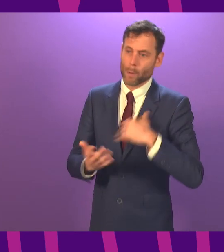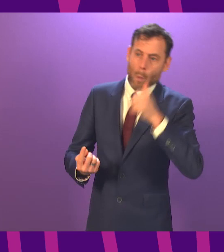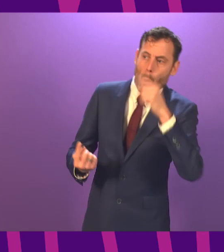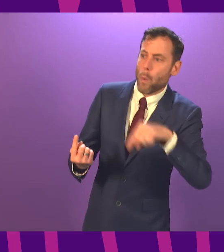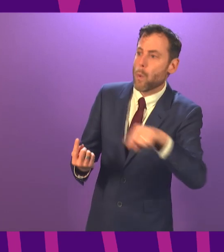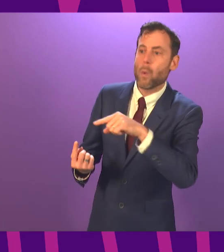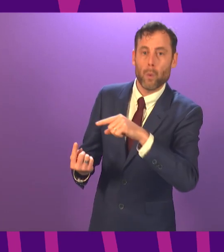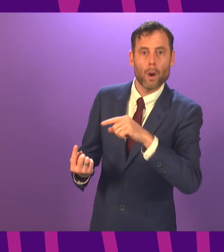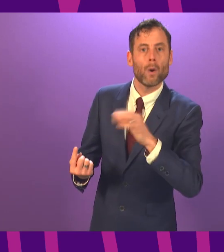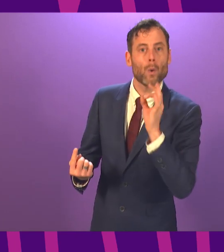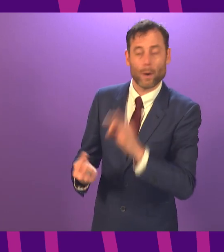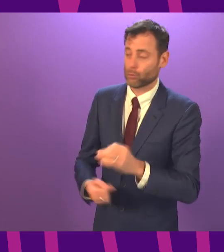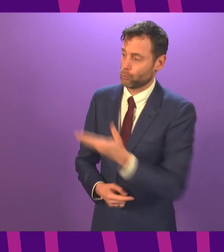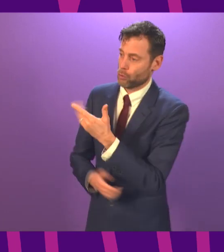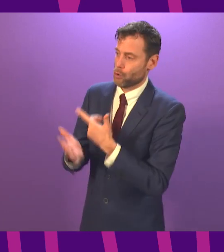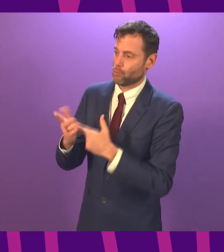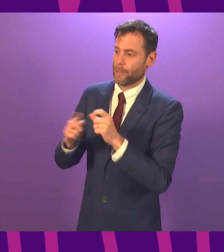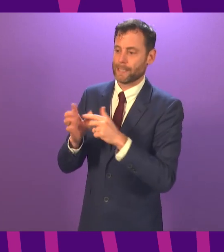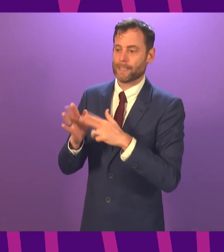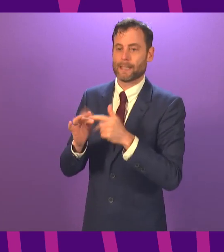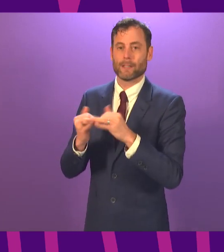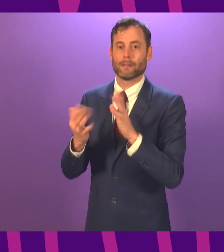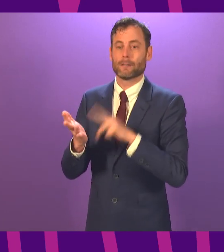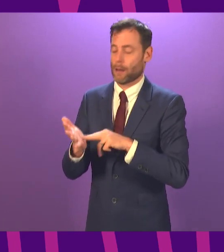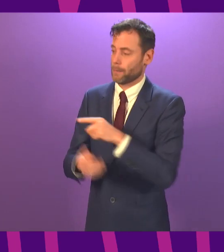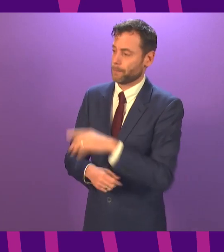1. Ruth Davidson (Edinburgh Central) (Con): From midnight on Saturday, all Scotland’s